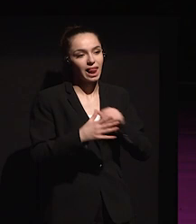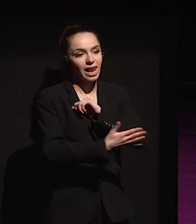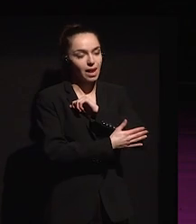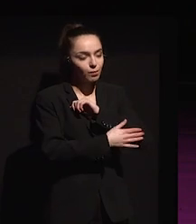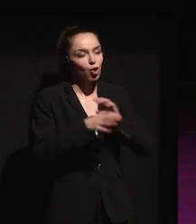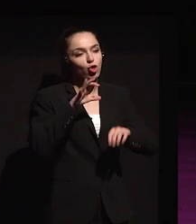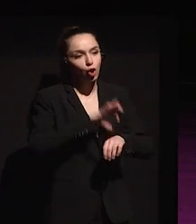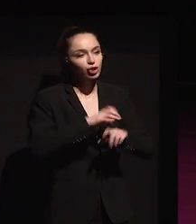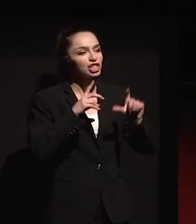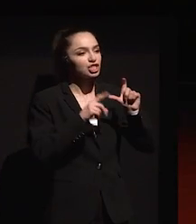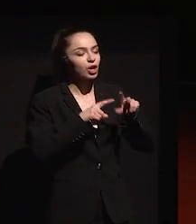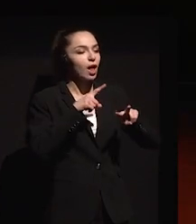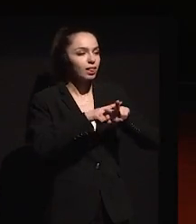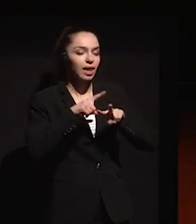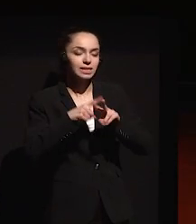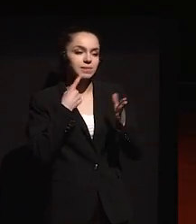I present to you Dr. Şengül Altan Arslan.